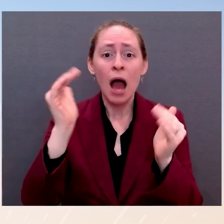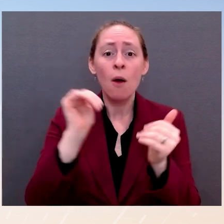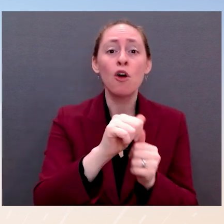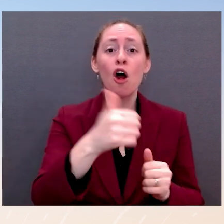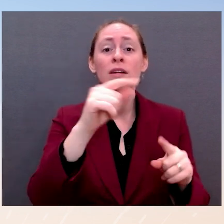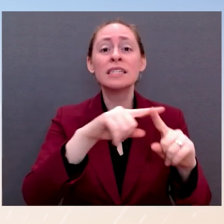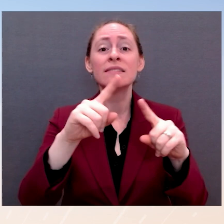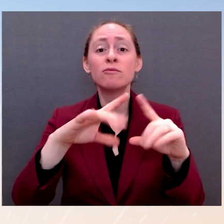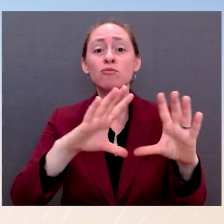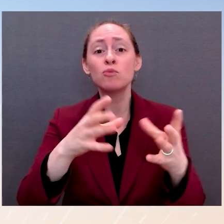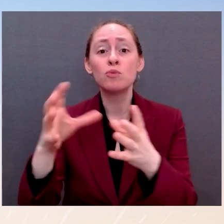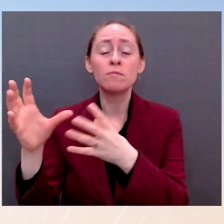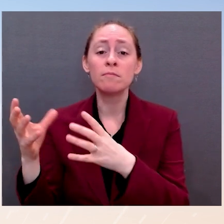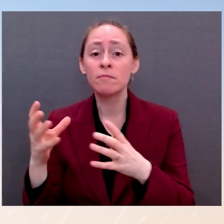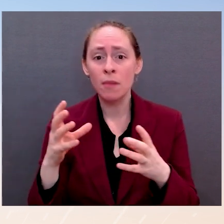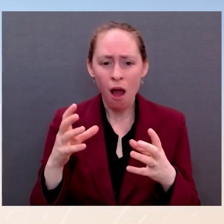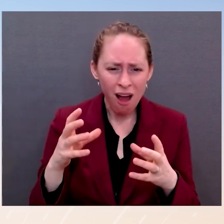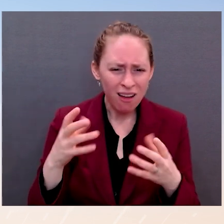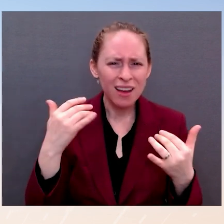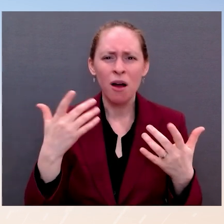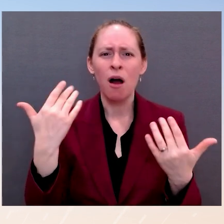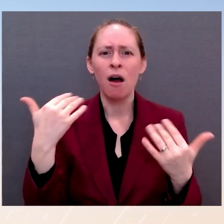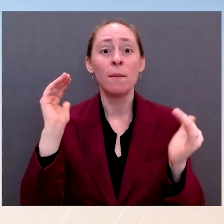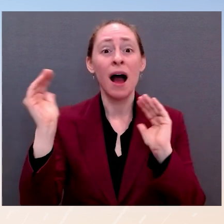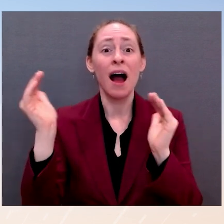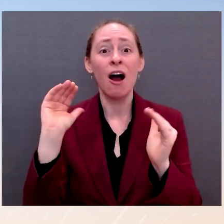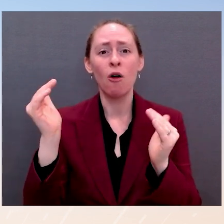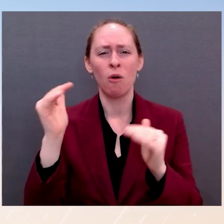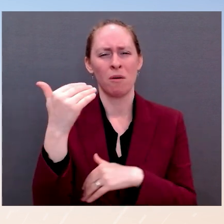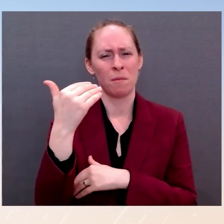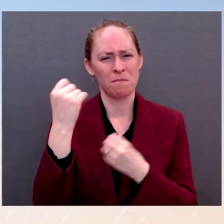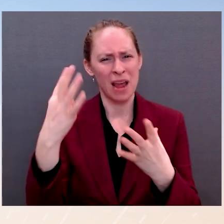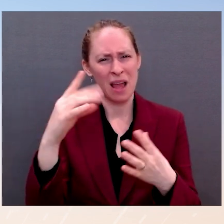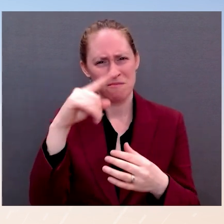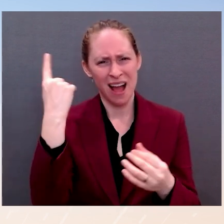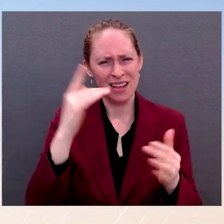And this is. And this is despite having lower rates.